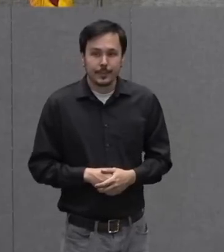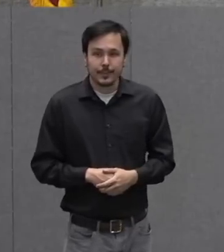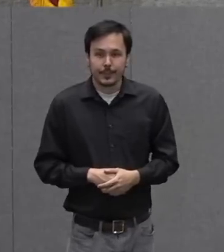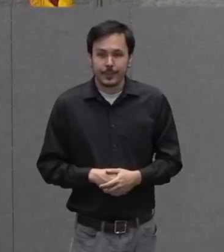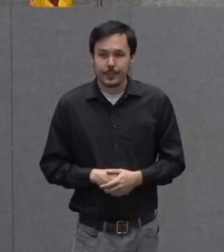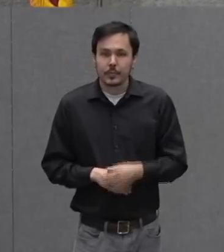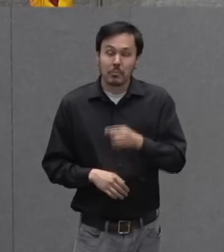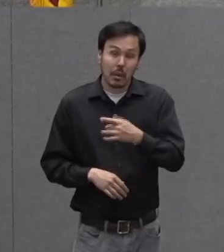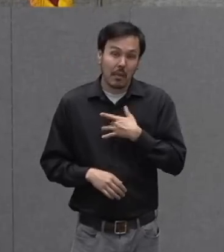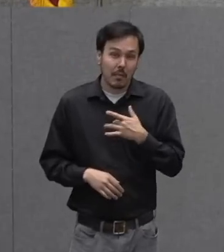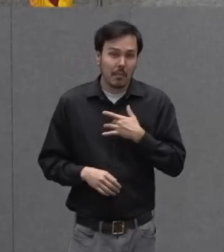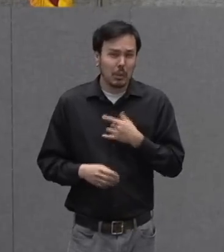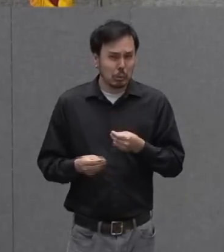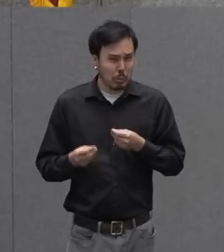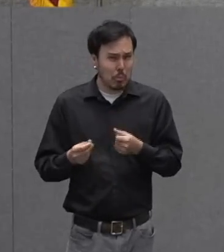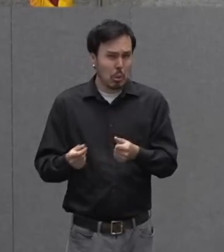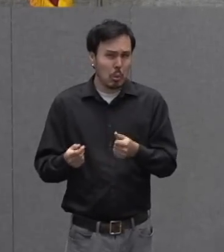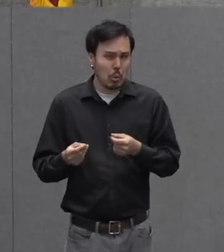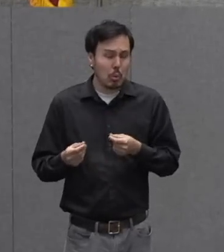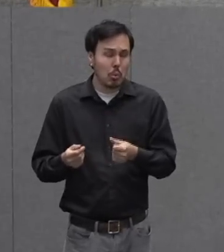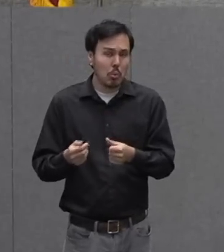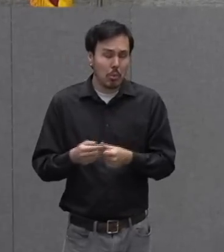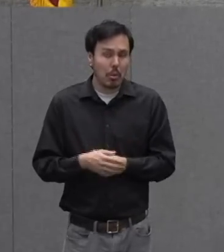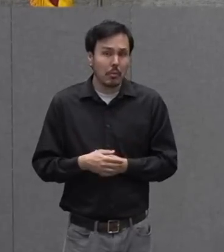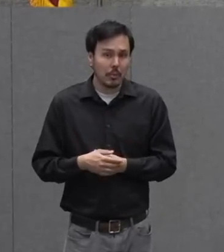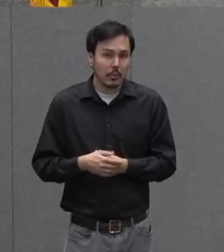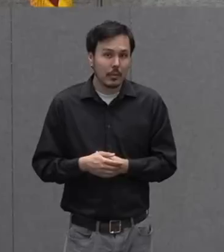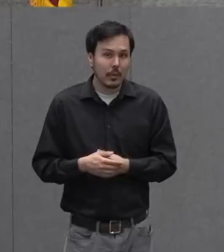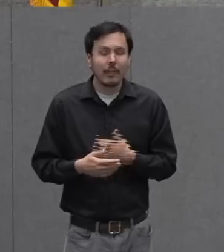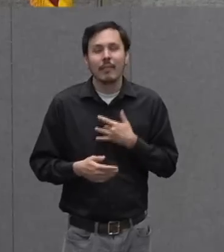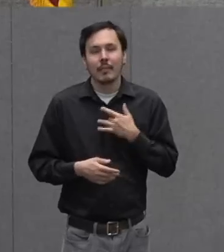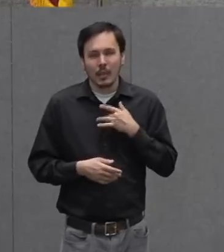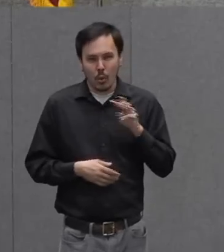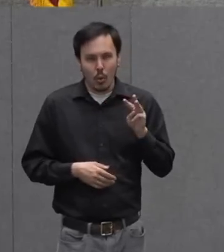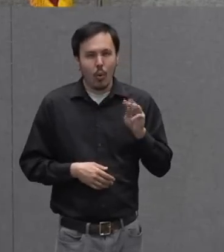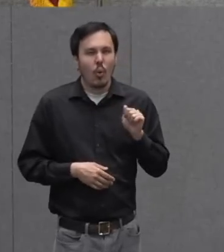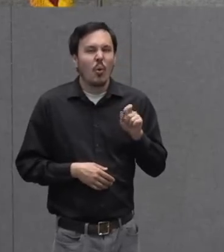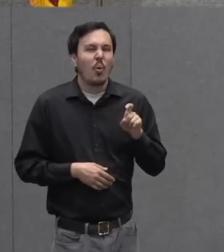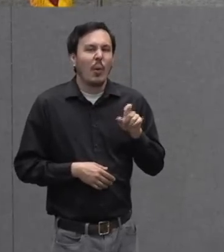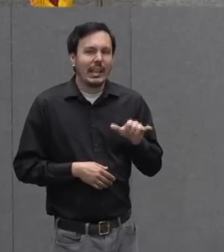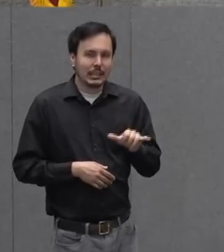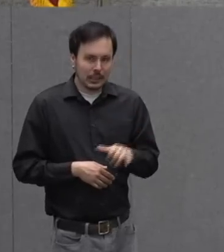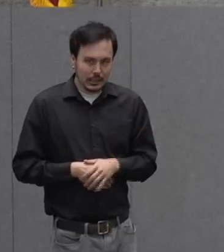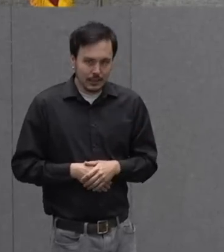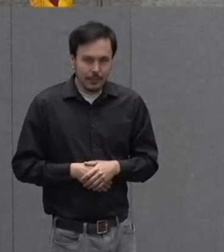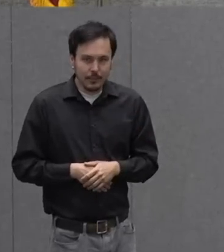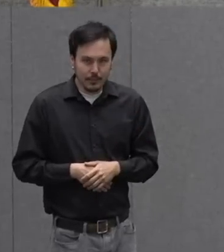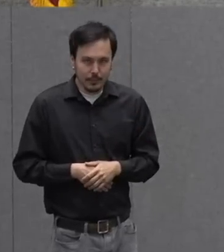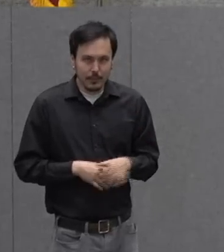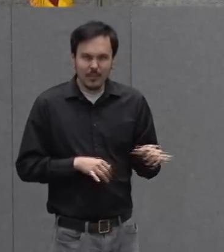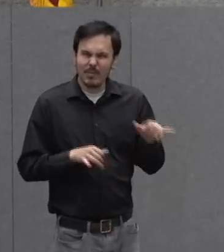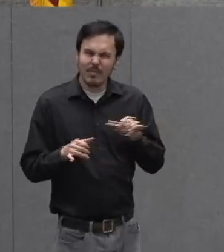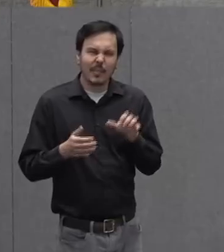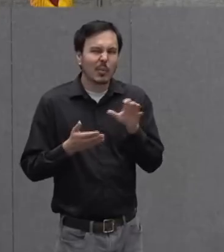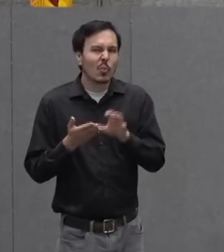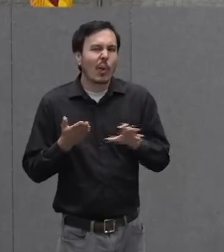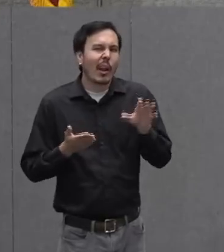This feels very smooth. Feels waxy like a crayon or a candle.